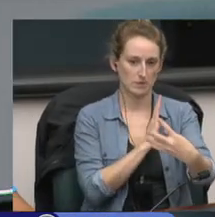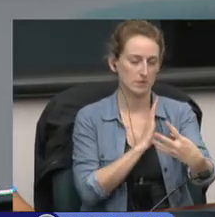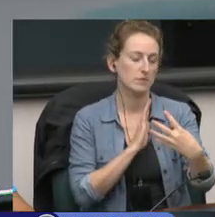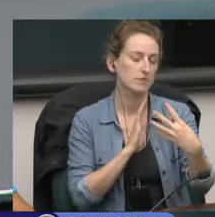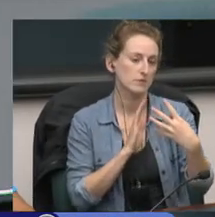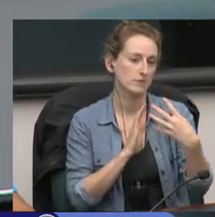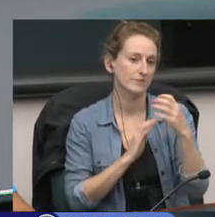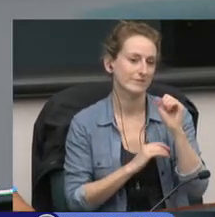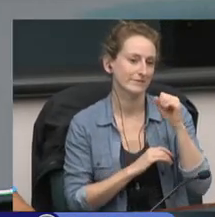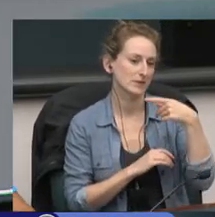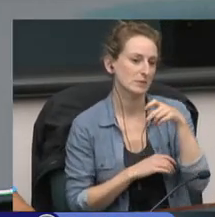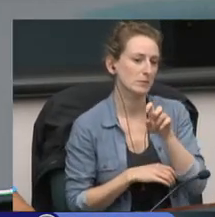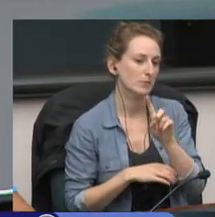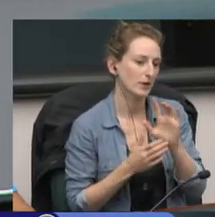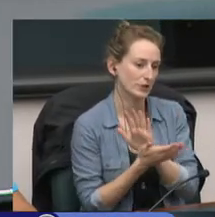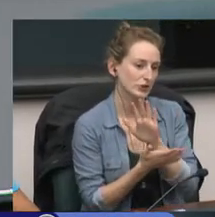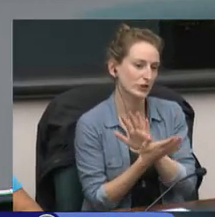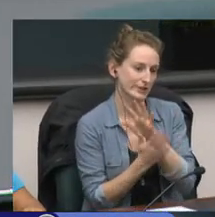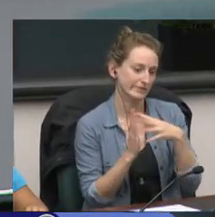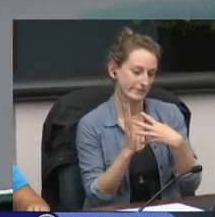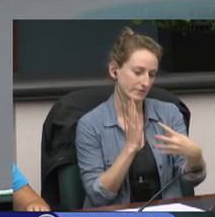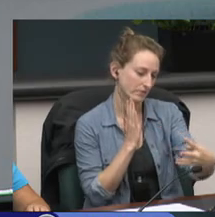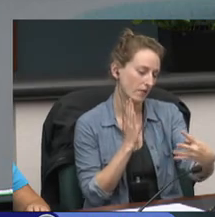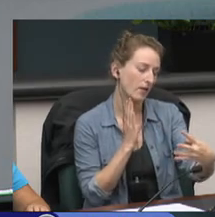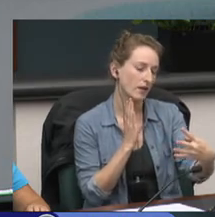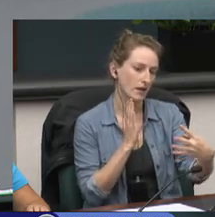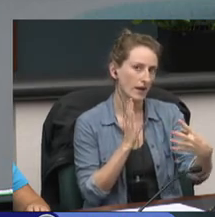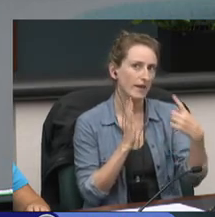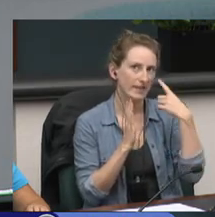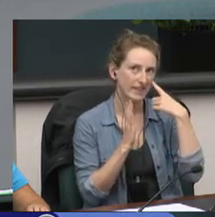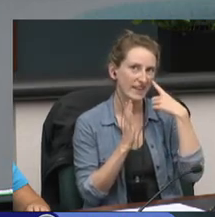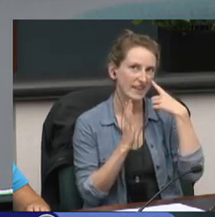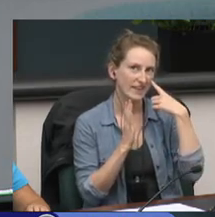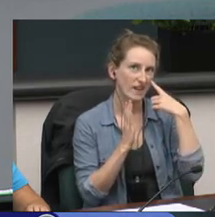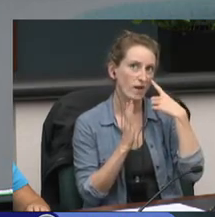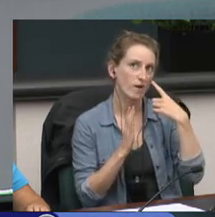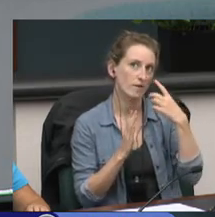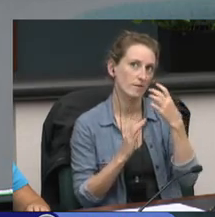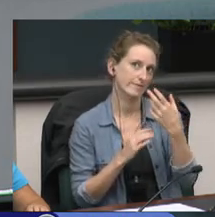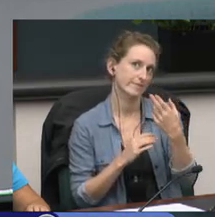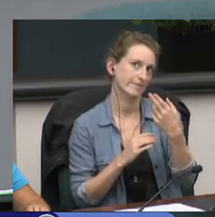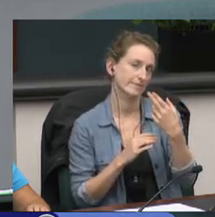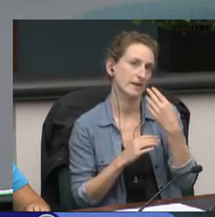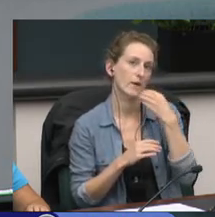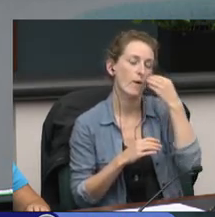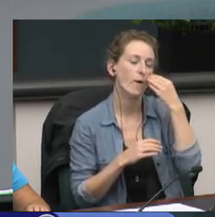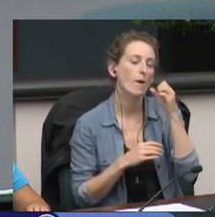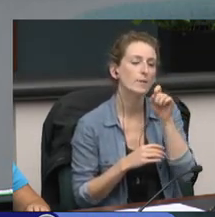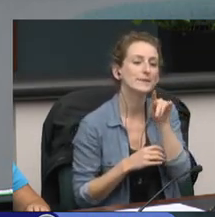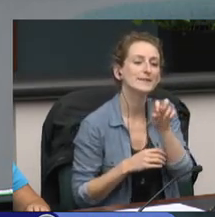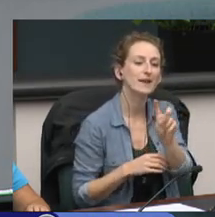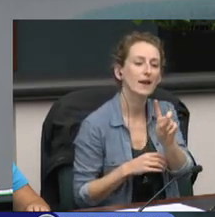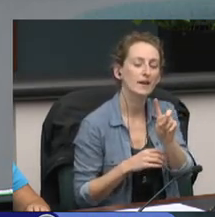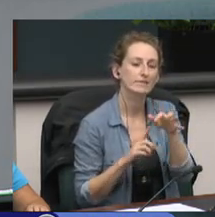I believe the homestead exemption and that's something that we can share okay